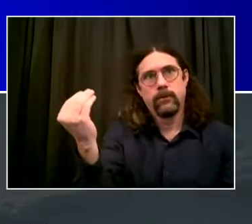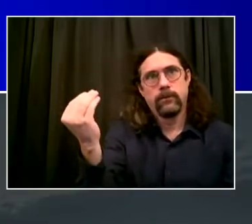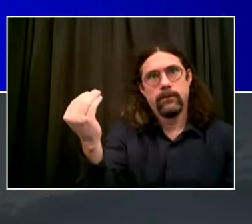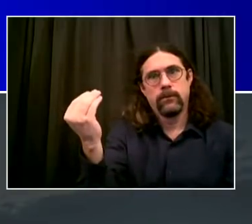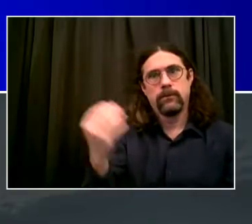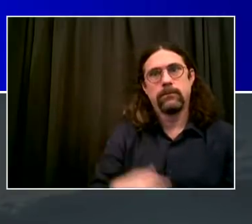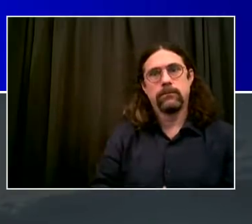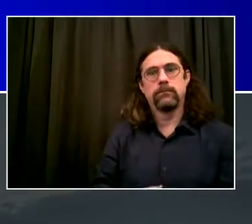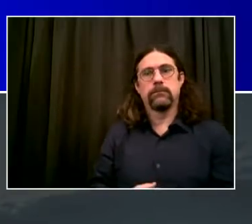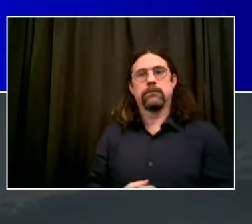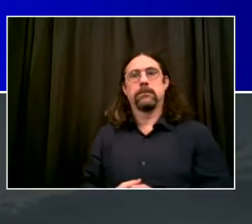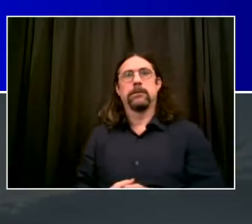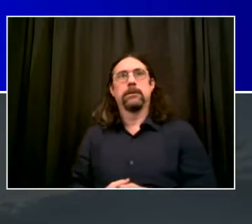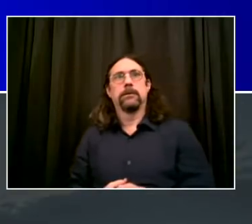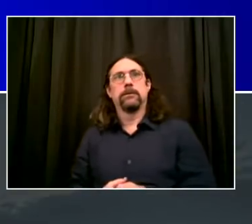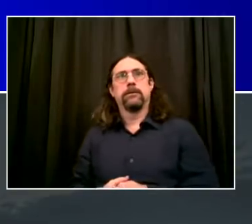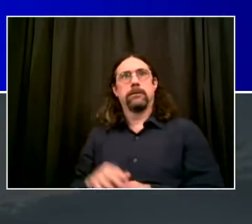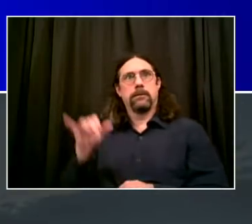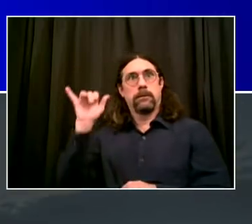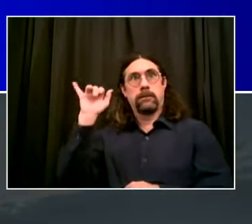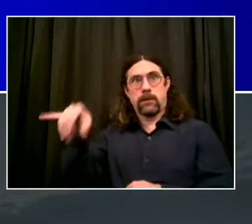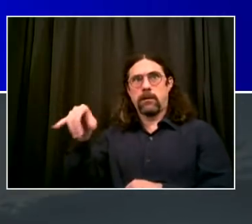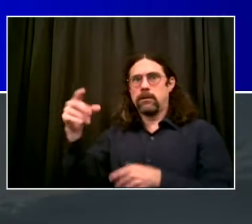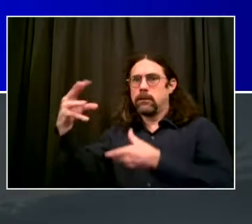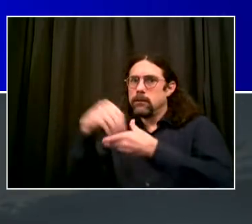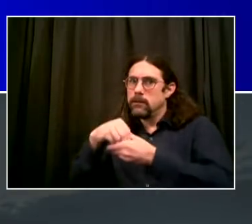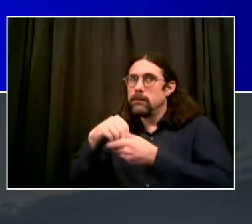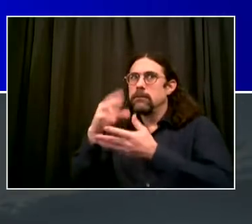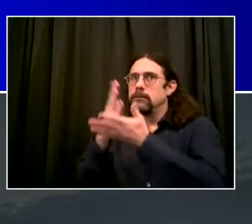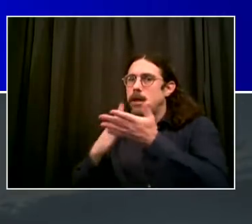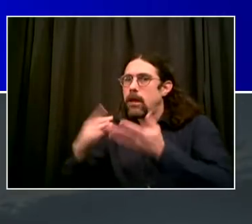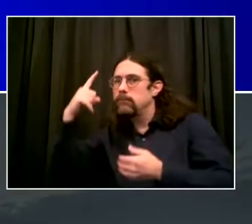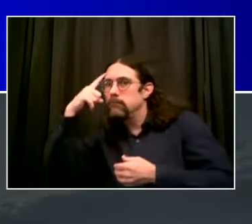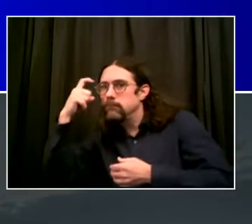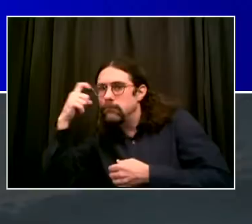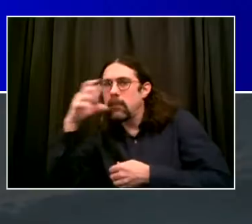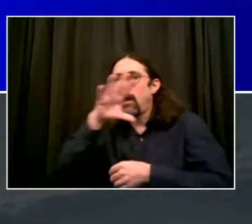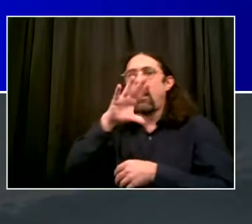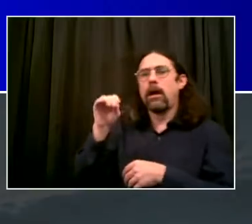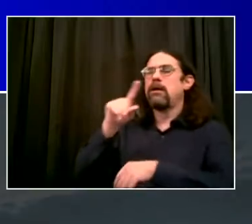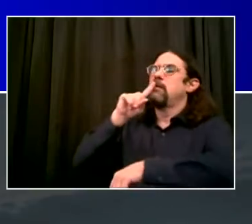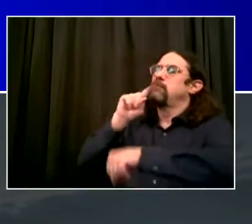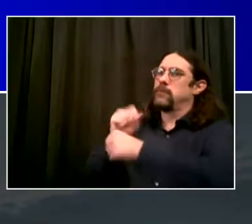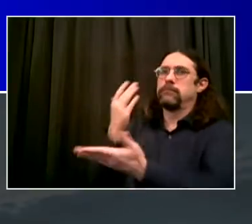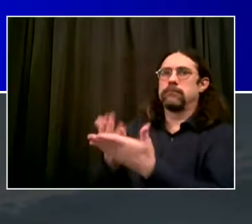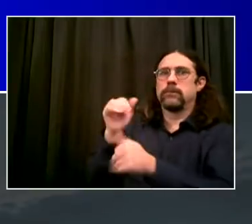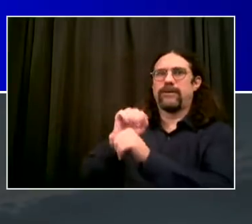70 AVERAGE IS 2614, VERY MUCH SURPASSING THE